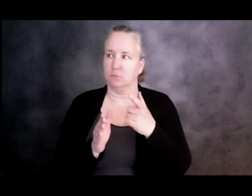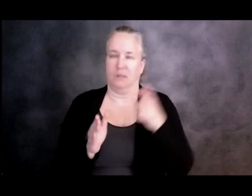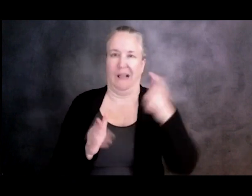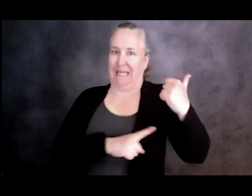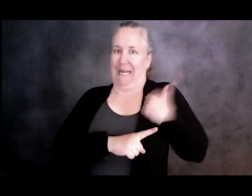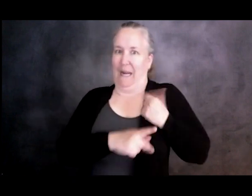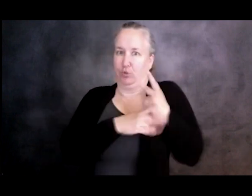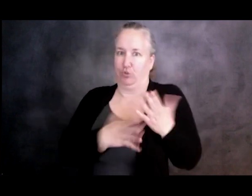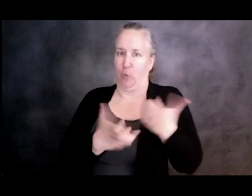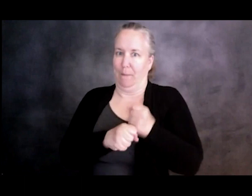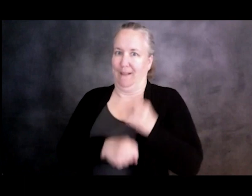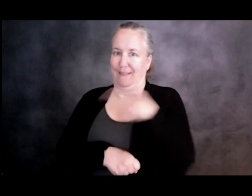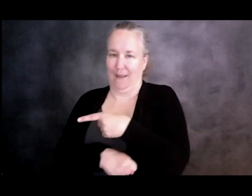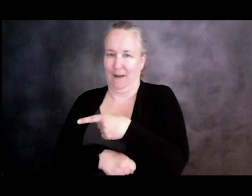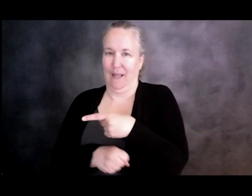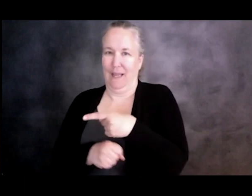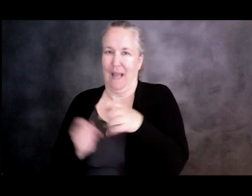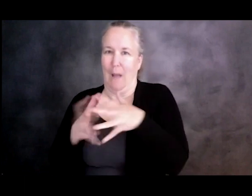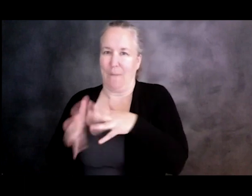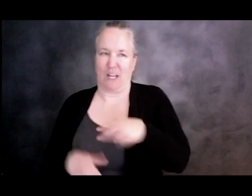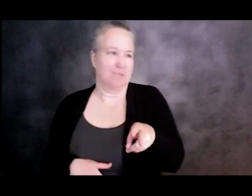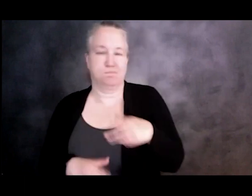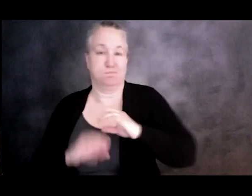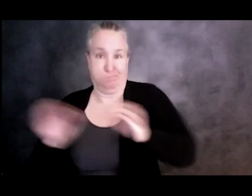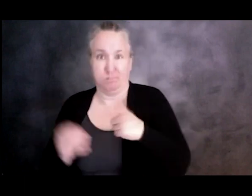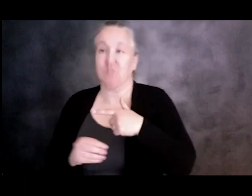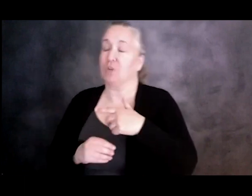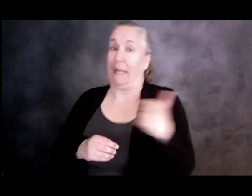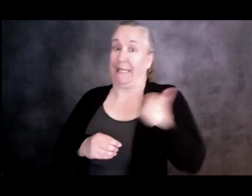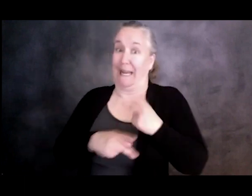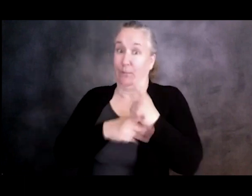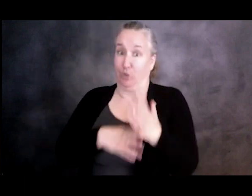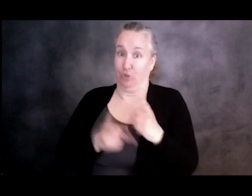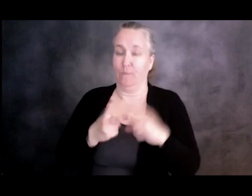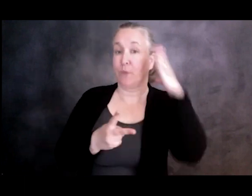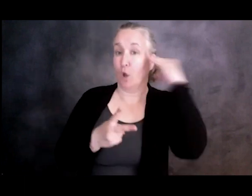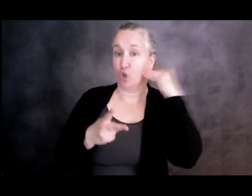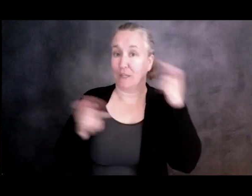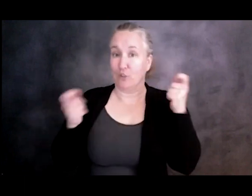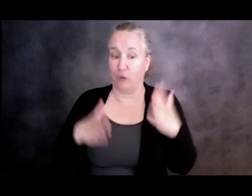I think Americans would totally screw me on this one. So we have a Canadian producer. We have a Korean director, Park Chan-wook,